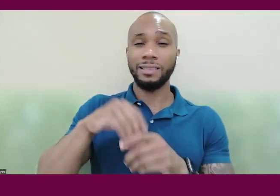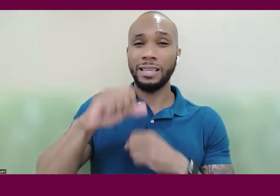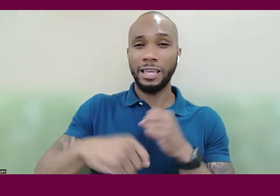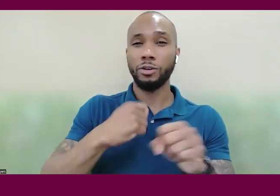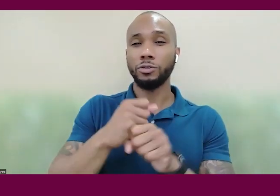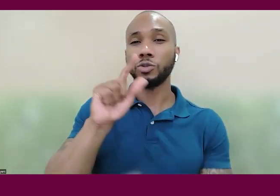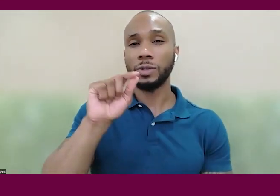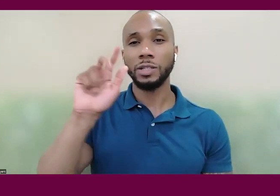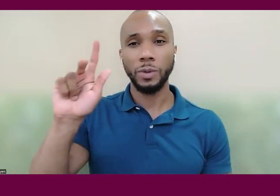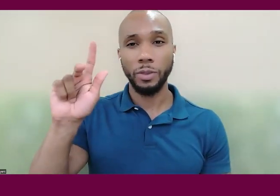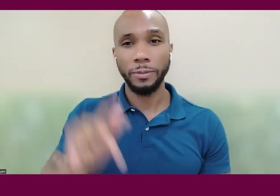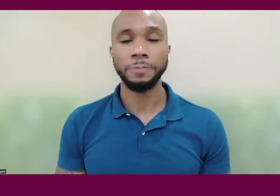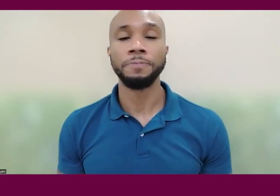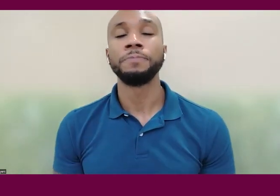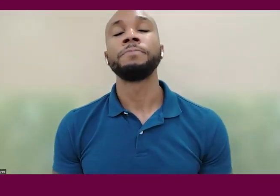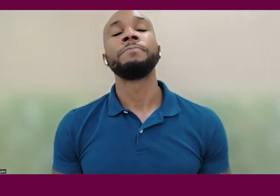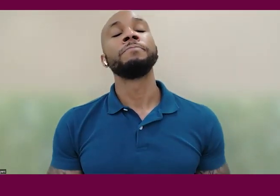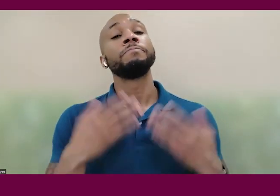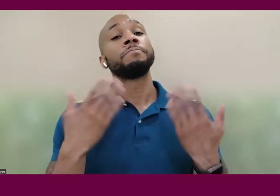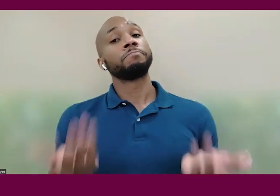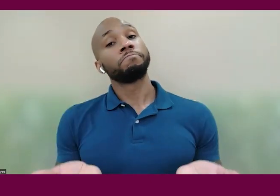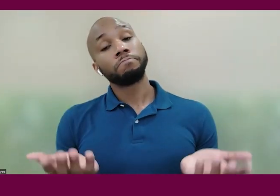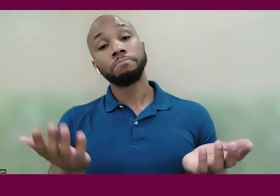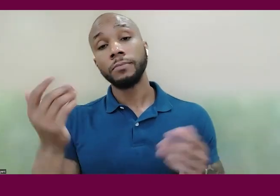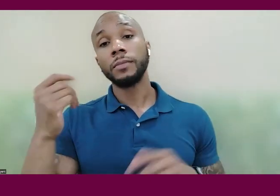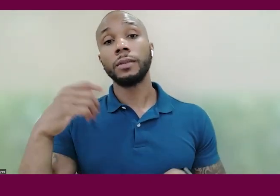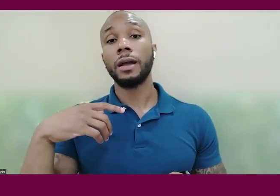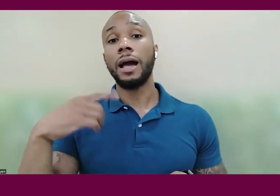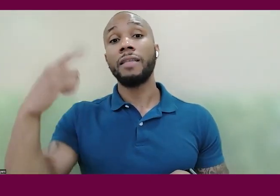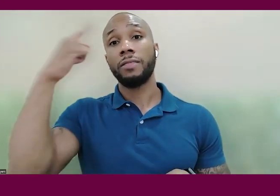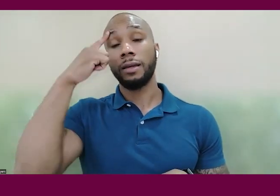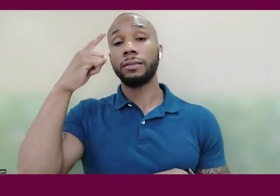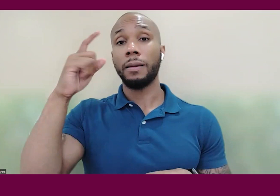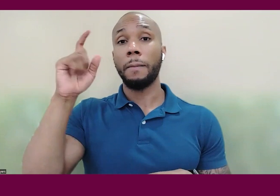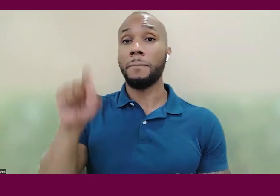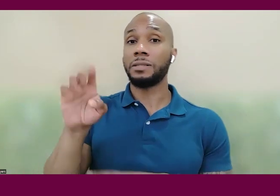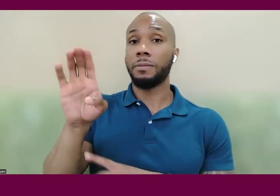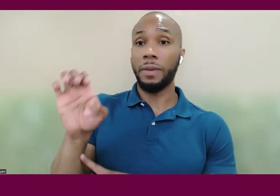Lorrell Kilpatrick: I think that it has to be that they have to